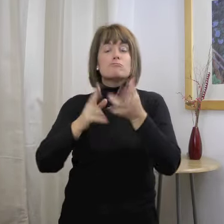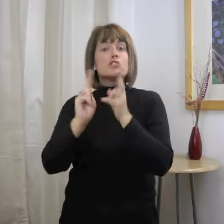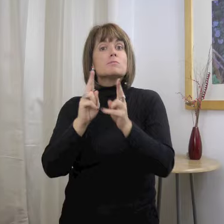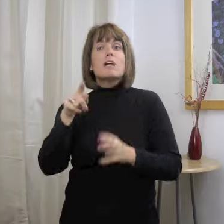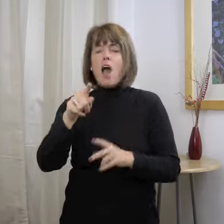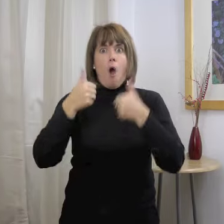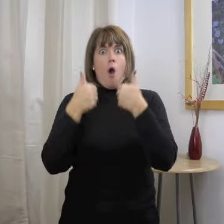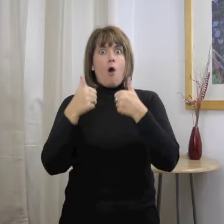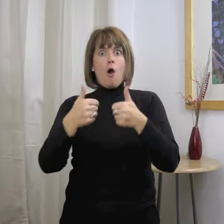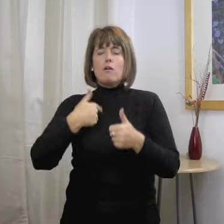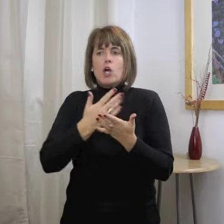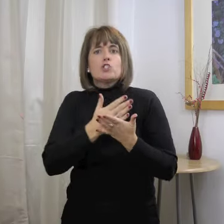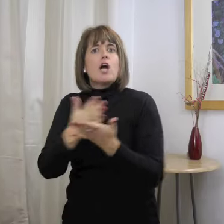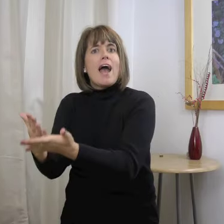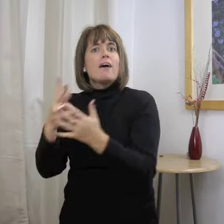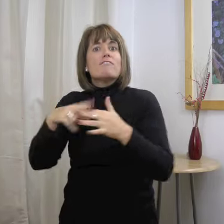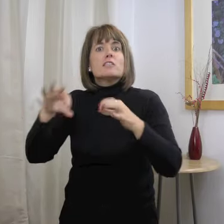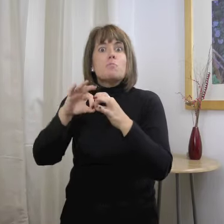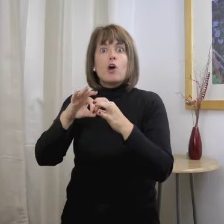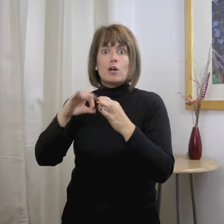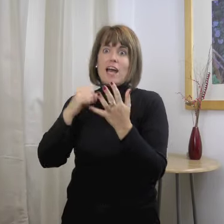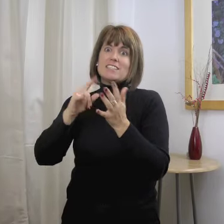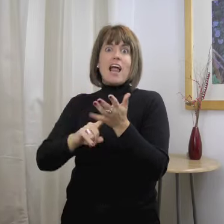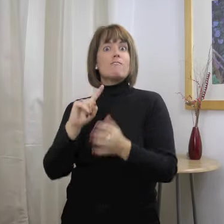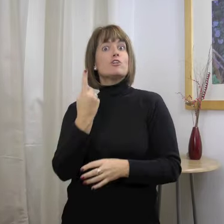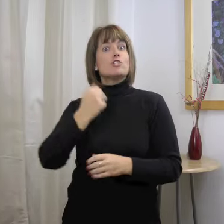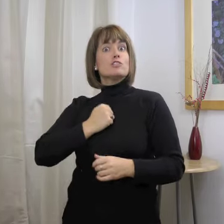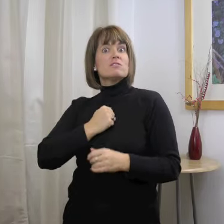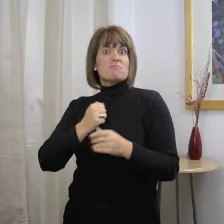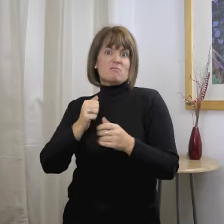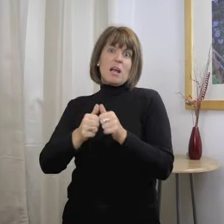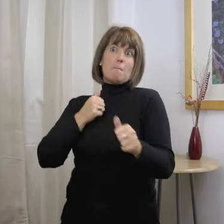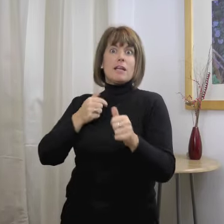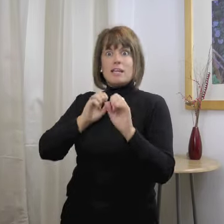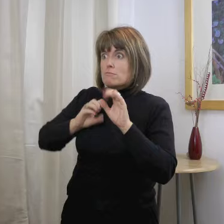live and there was an interpreter on stage with them. Brilliant I thought, and quickly shared it via my SL First Magazine's Facebook